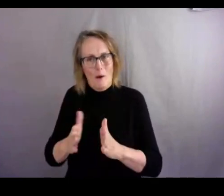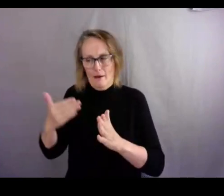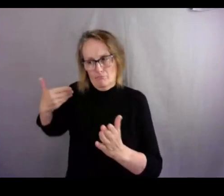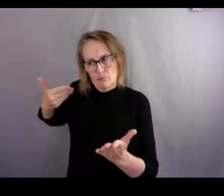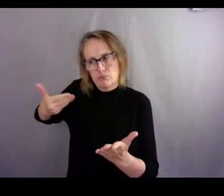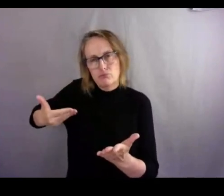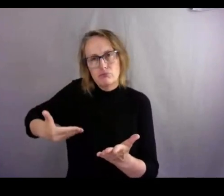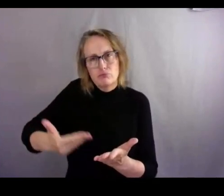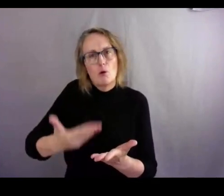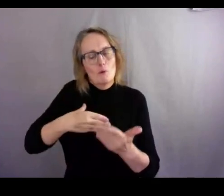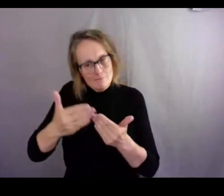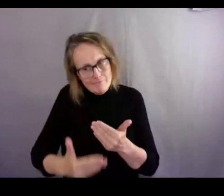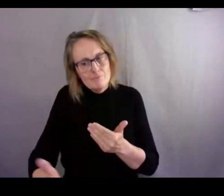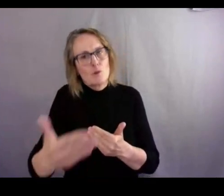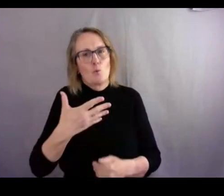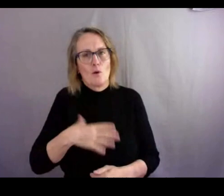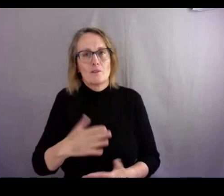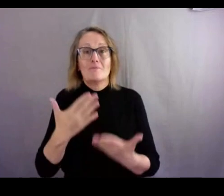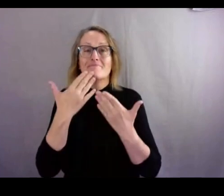(audience applauds)